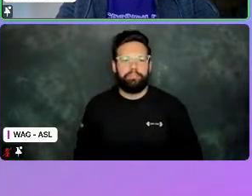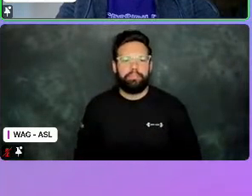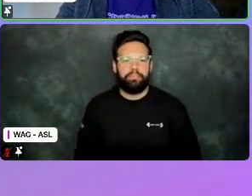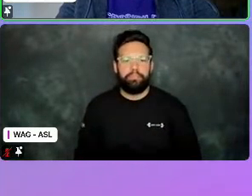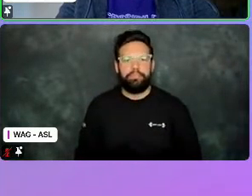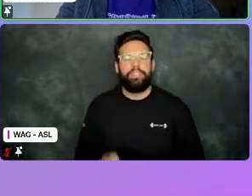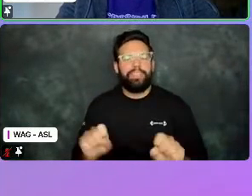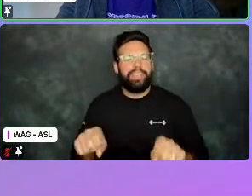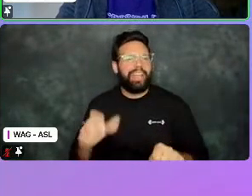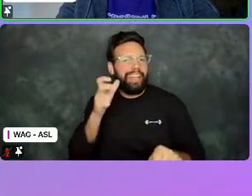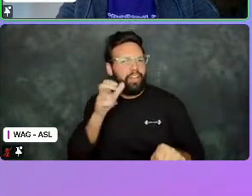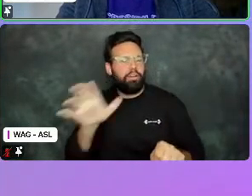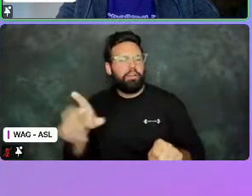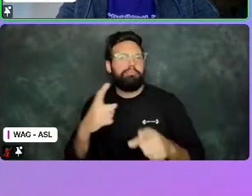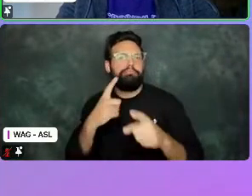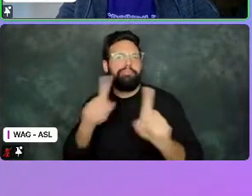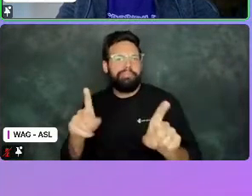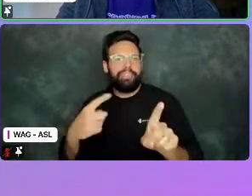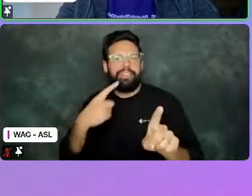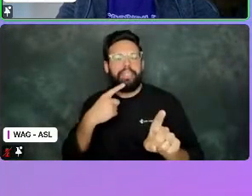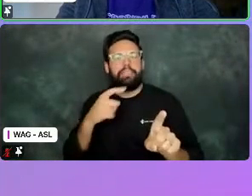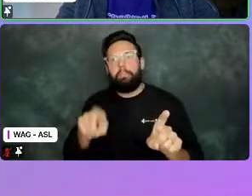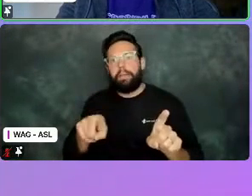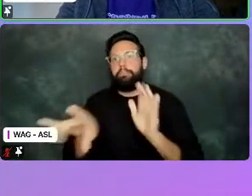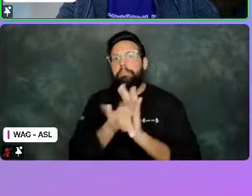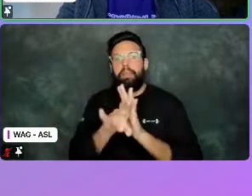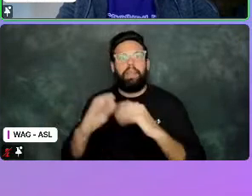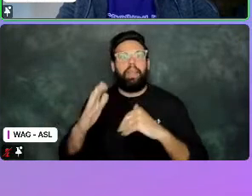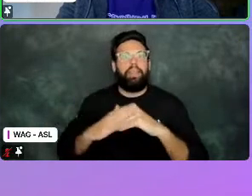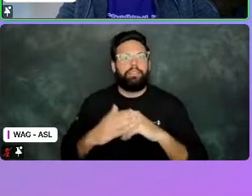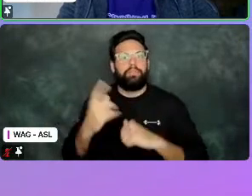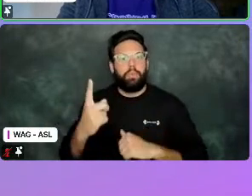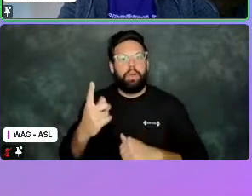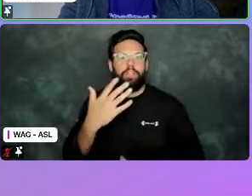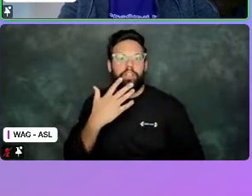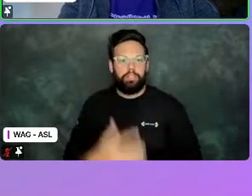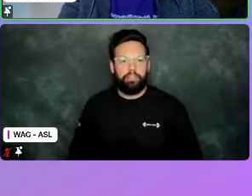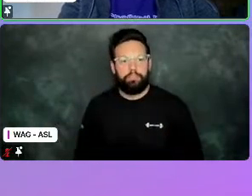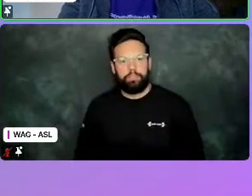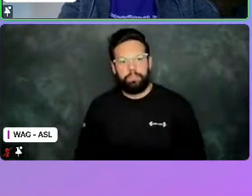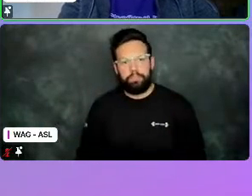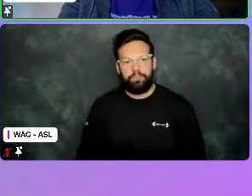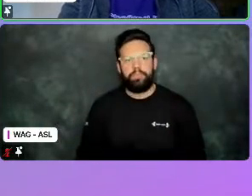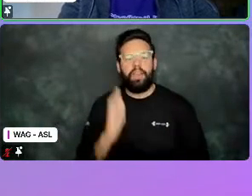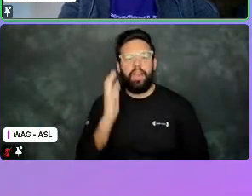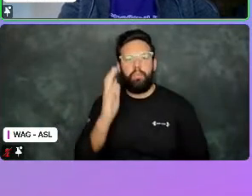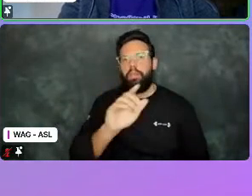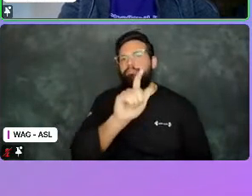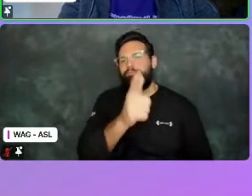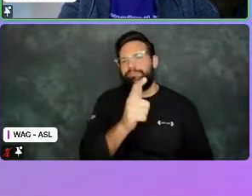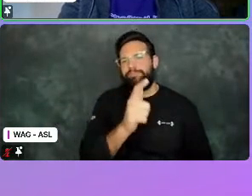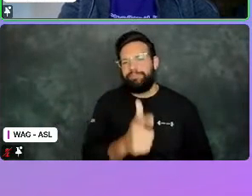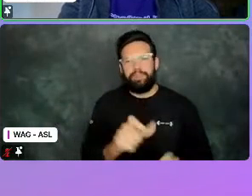like other help texts. [>>] Cats color, start grouping, not checked, select at least one color. [>>] So you can